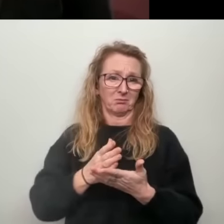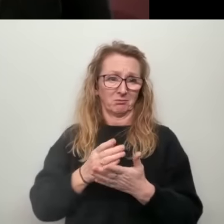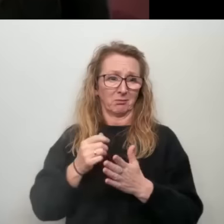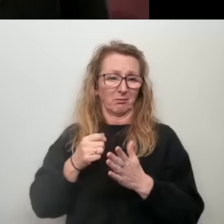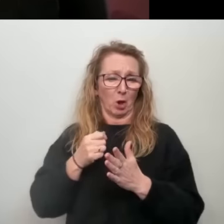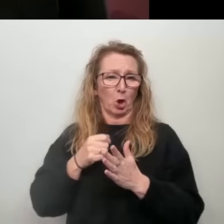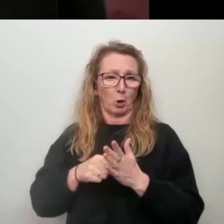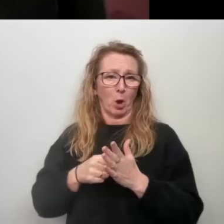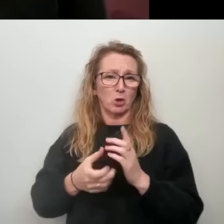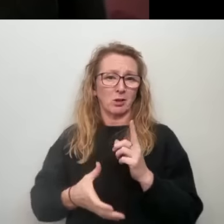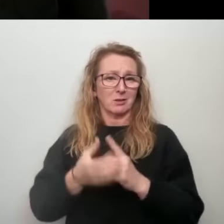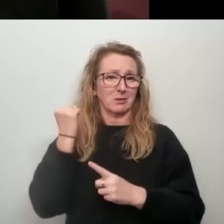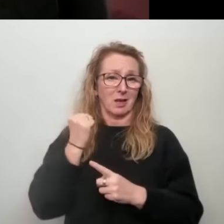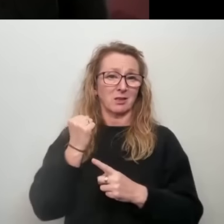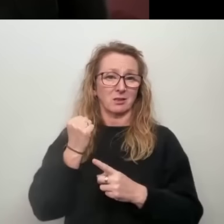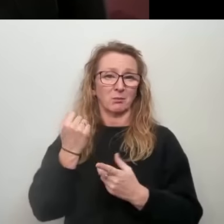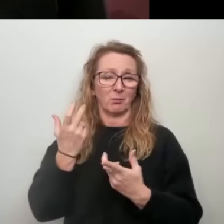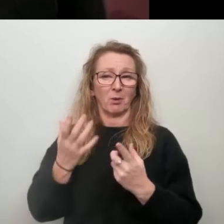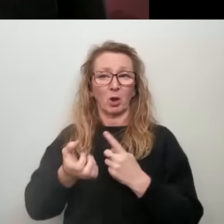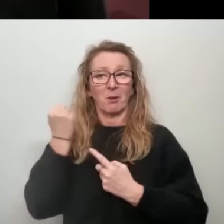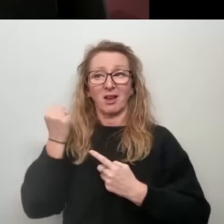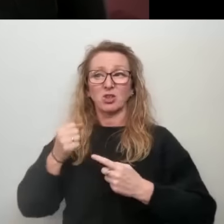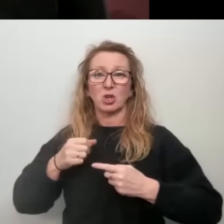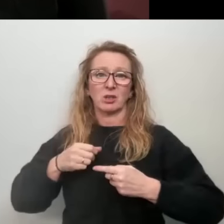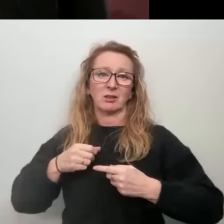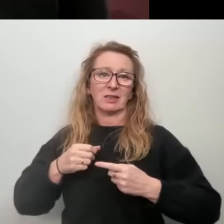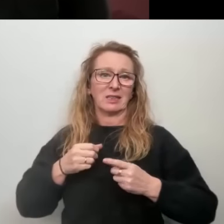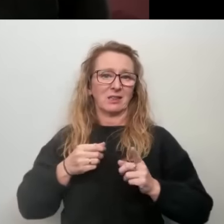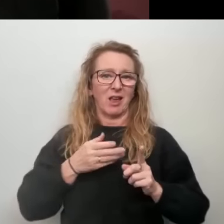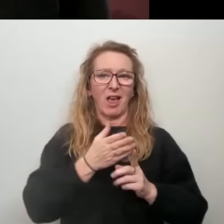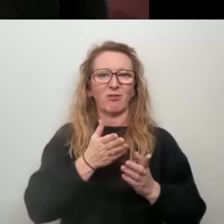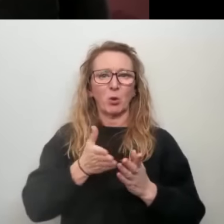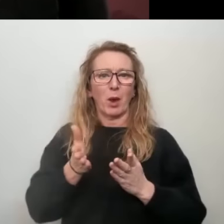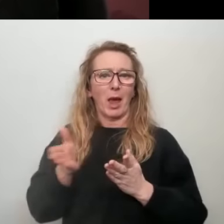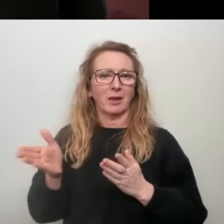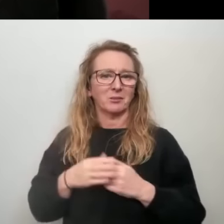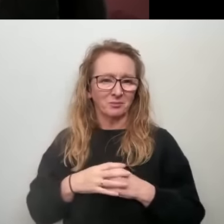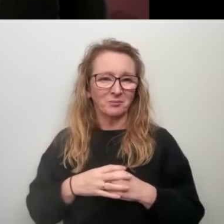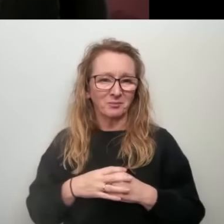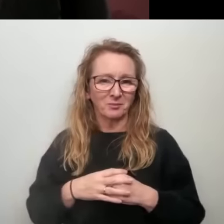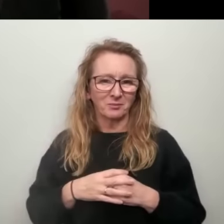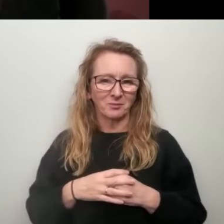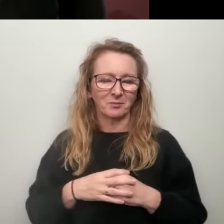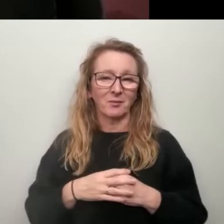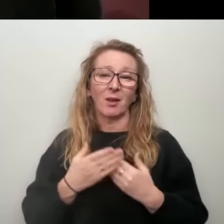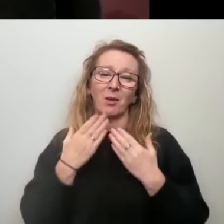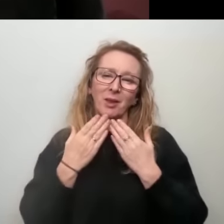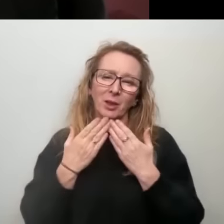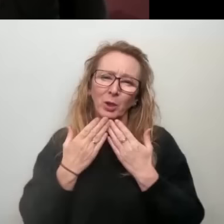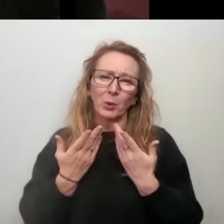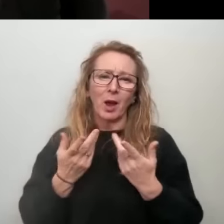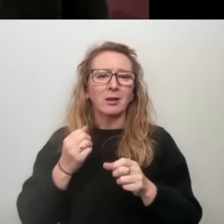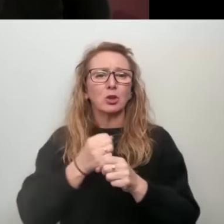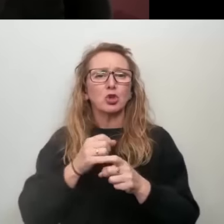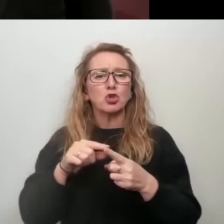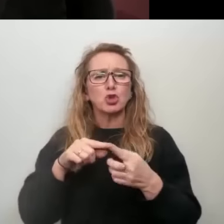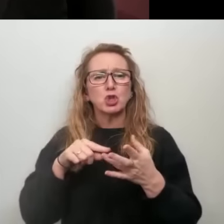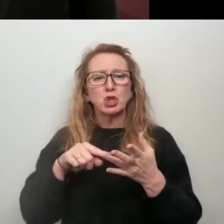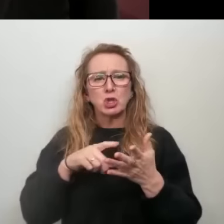but it's been a success in every aspect. Thanks very much, and Jeff asks, do we know whether any